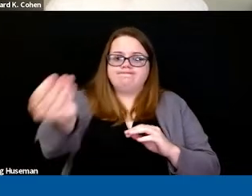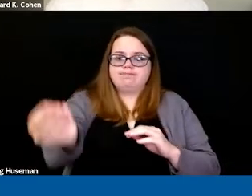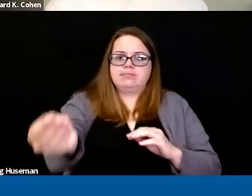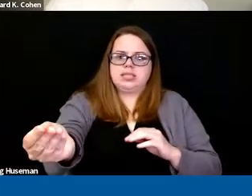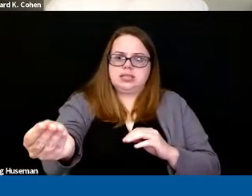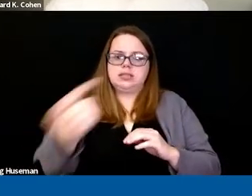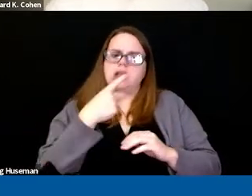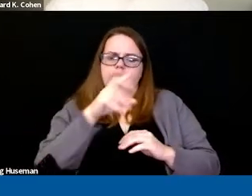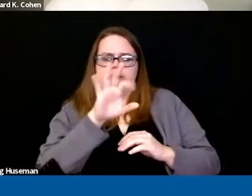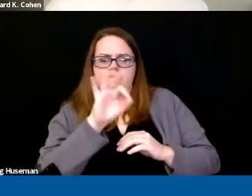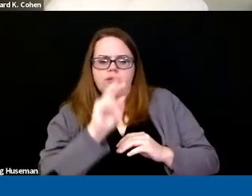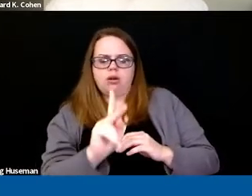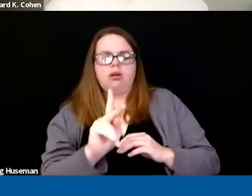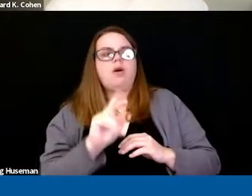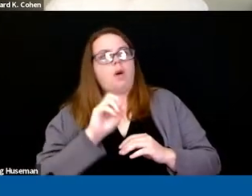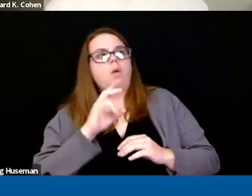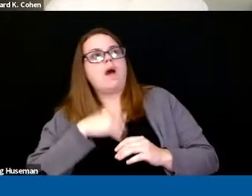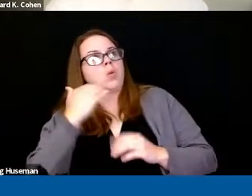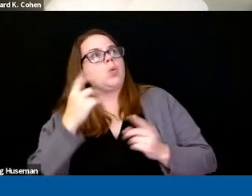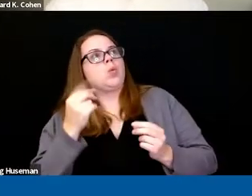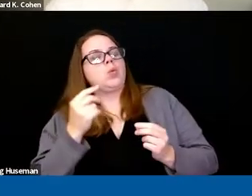you'll most likely know what it is and how it's to be used.